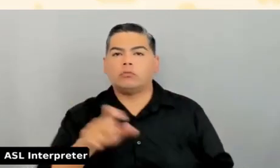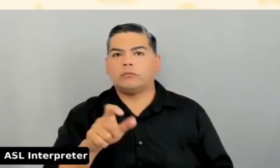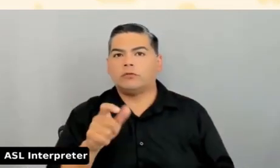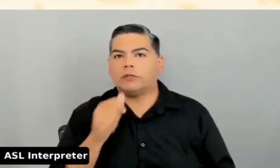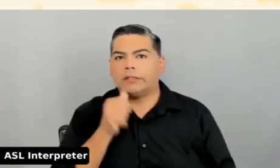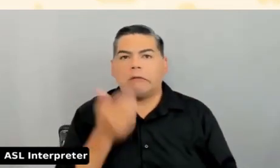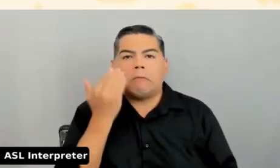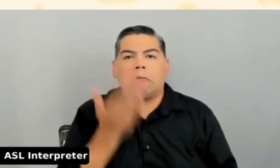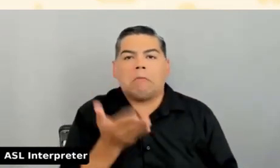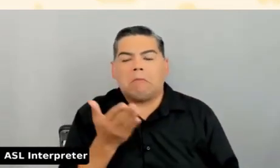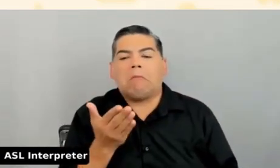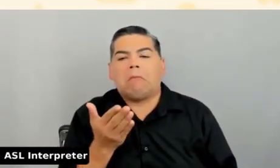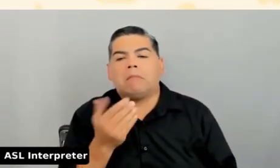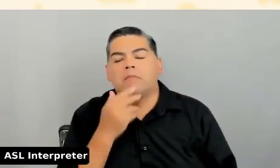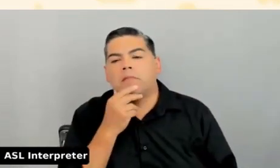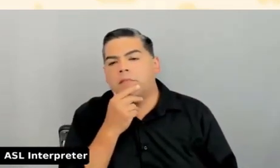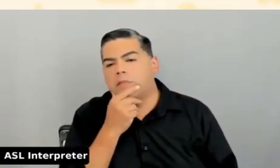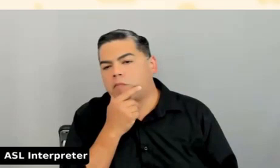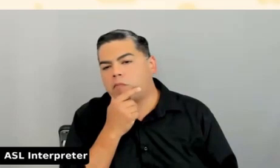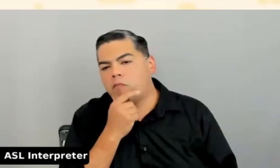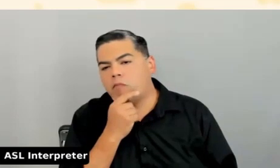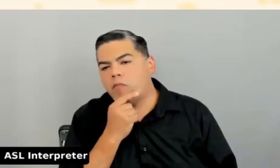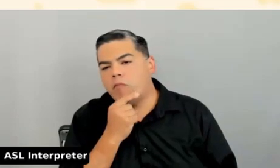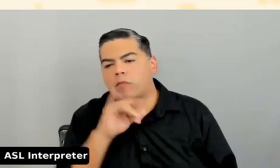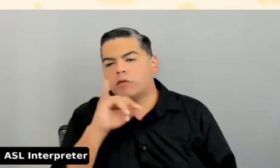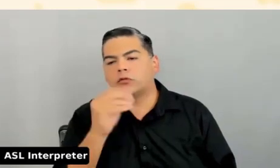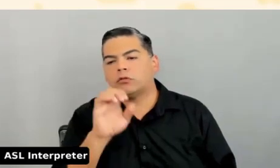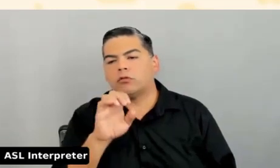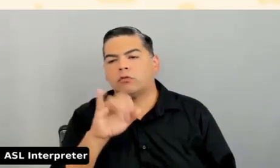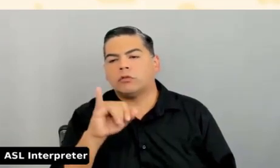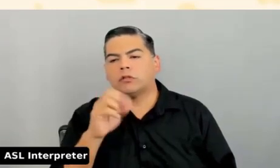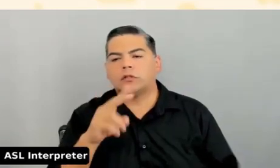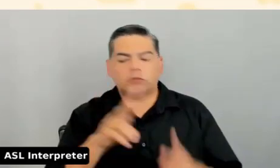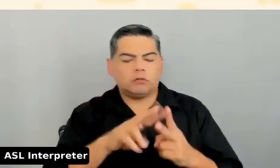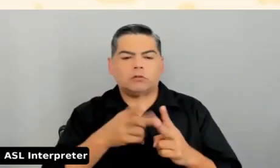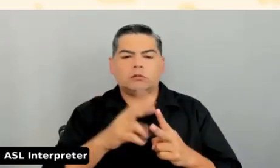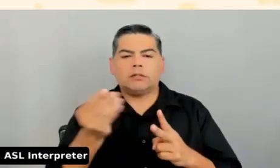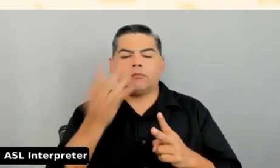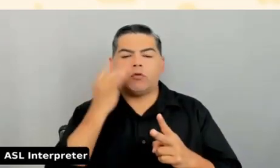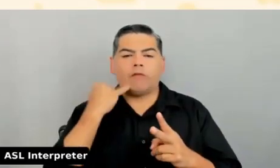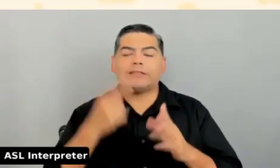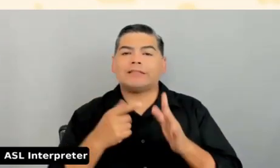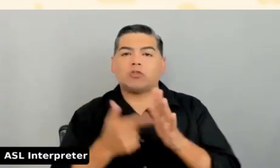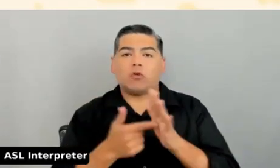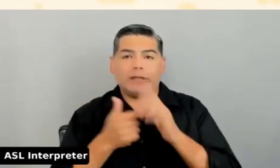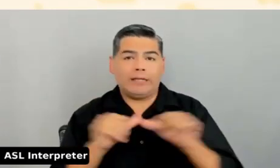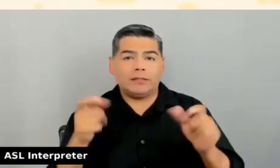If Joe or Jason could let me know whether that is displaying or not, as invert.